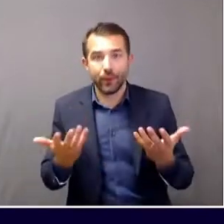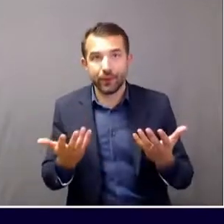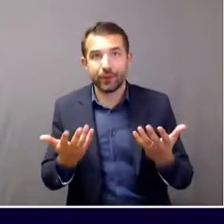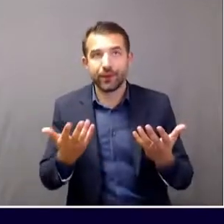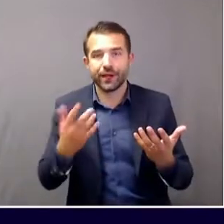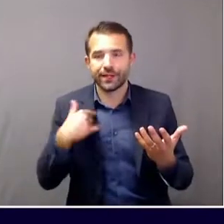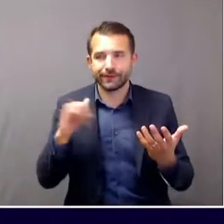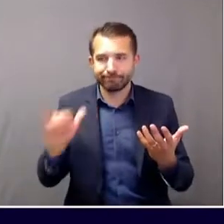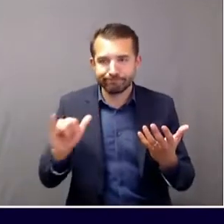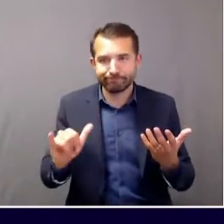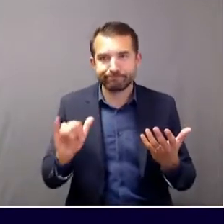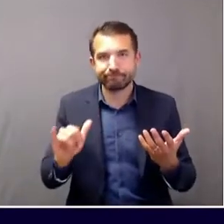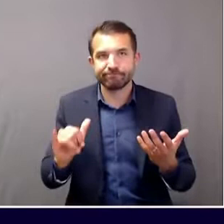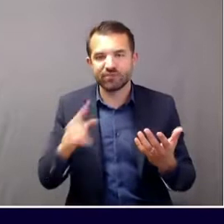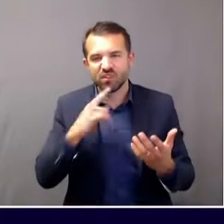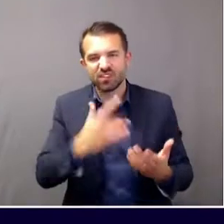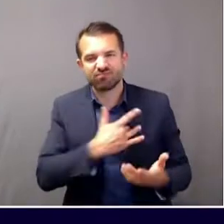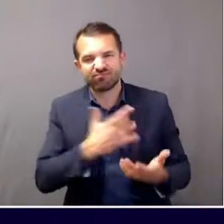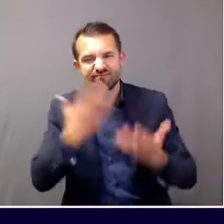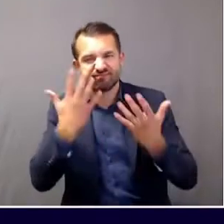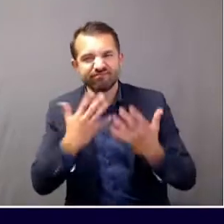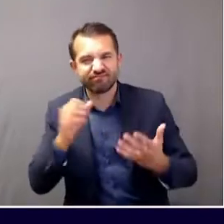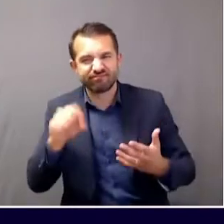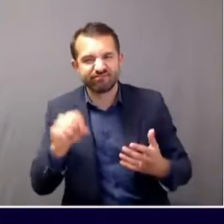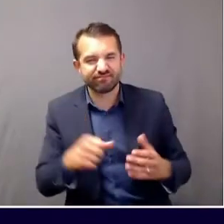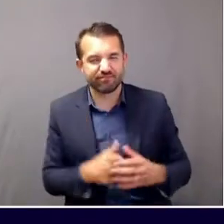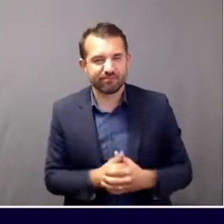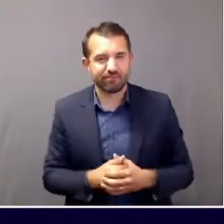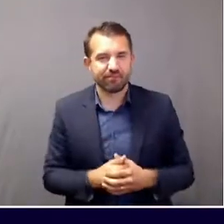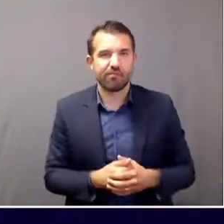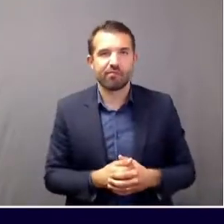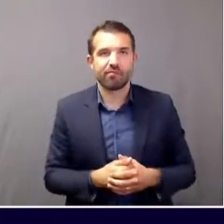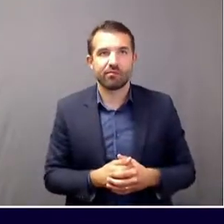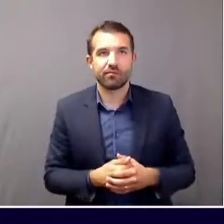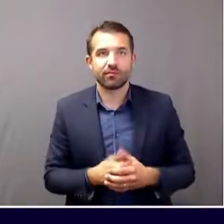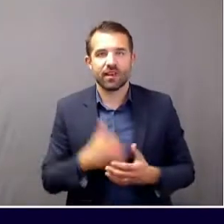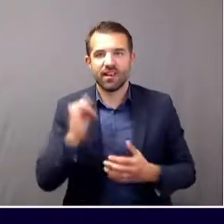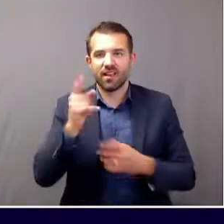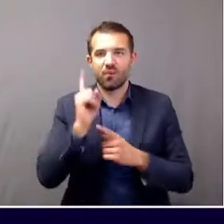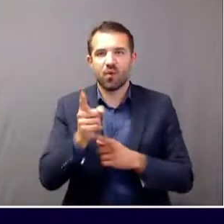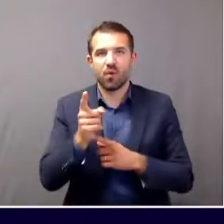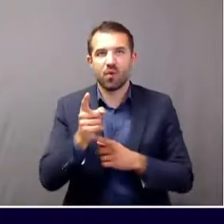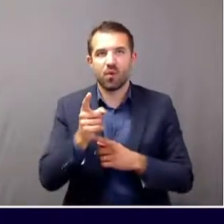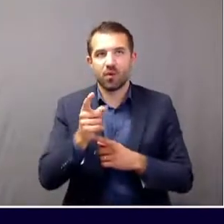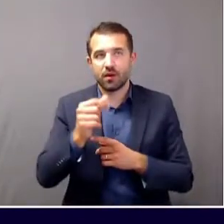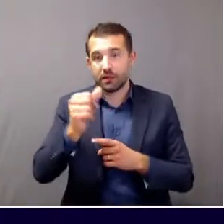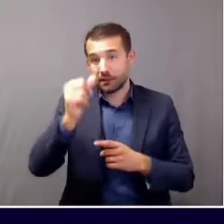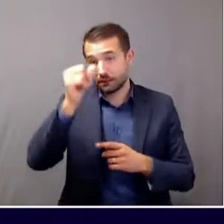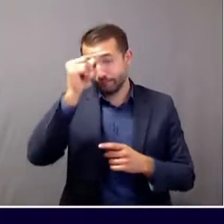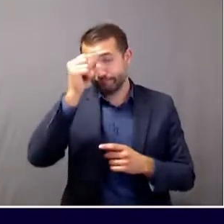Fauci said that was what was